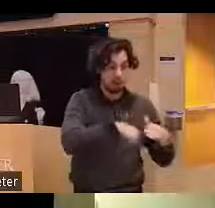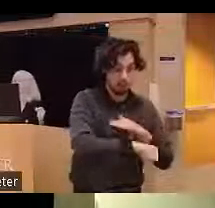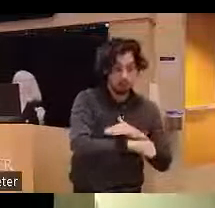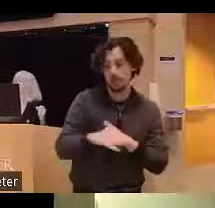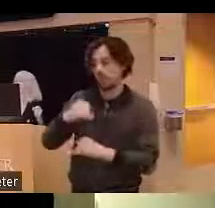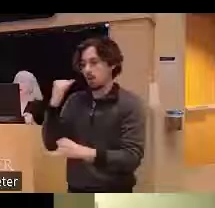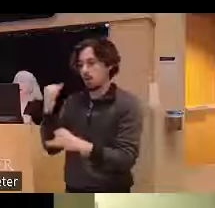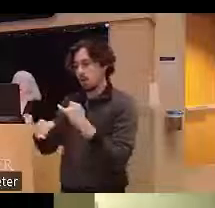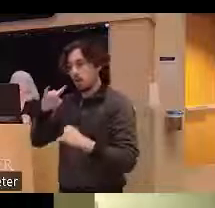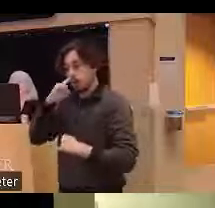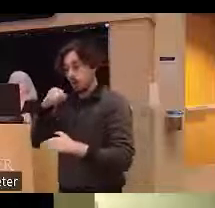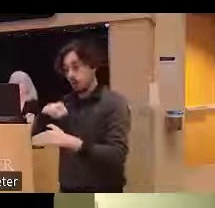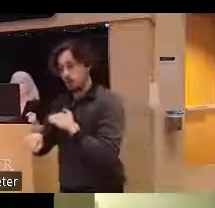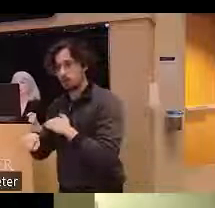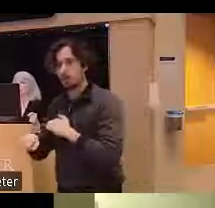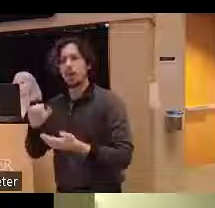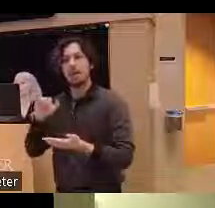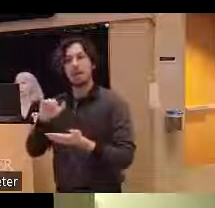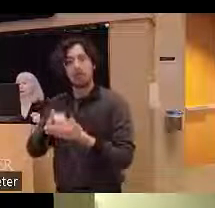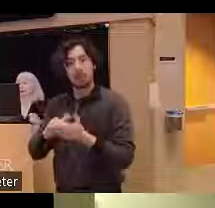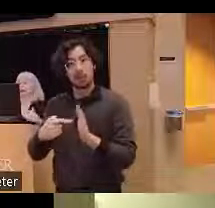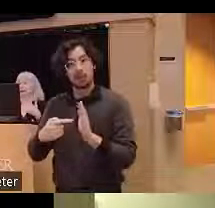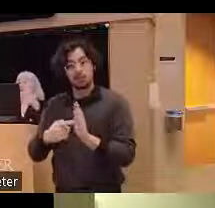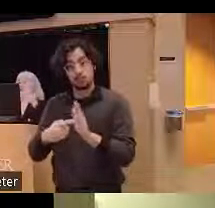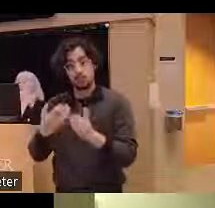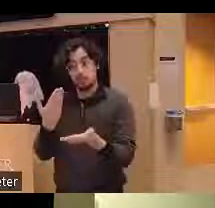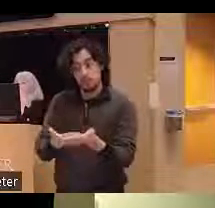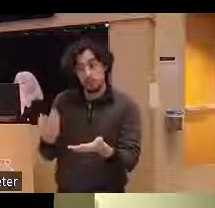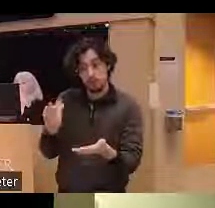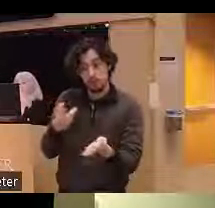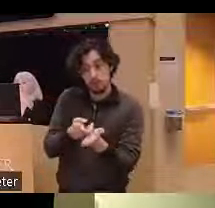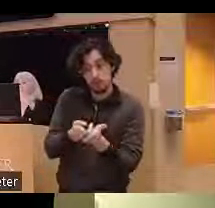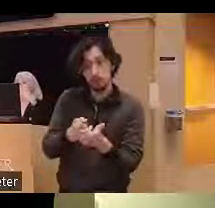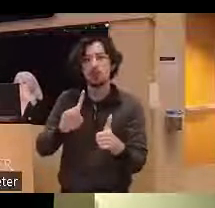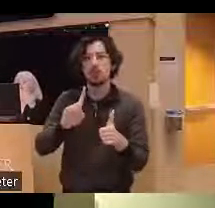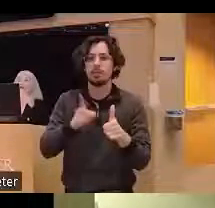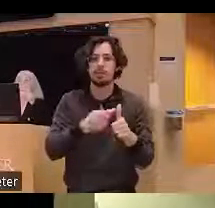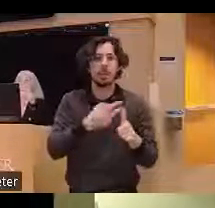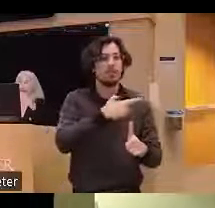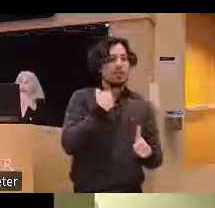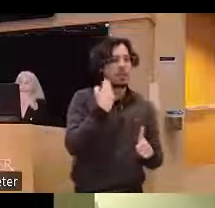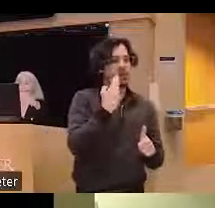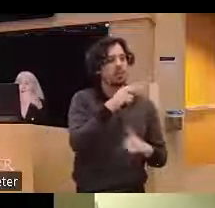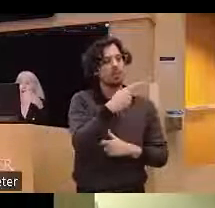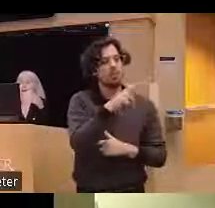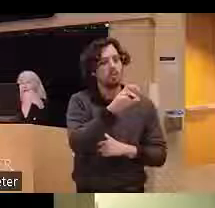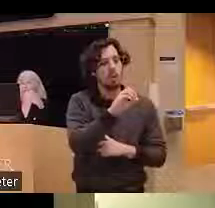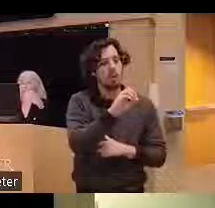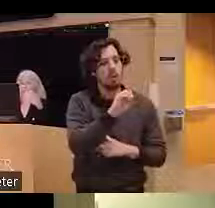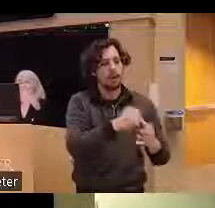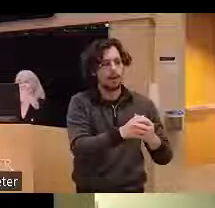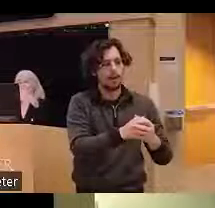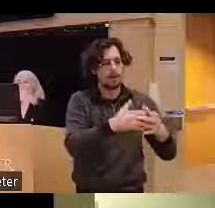holds up it suggests the risk to the first born is very inflammatory a pro-inflammatory exposure